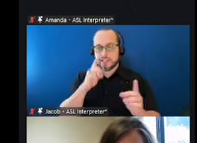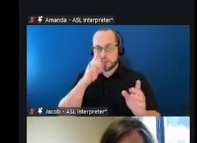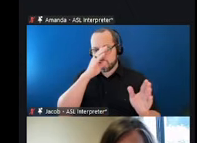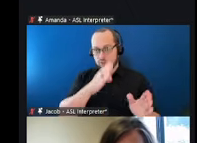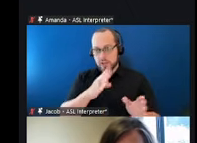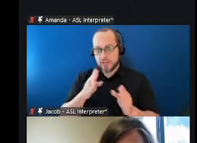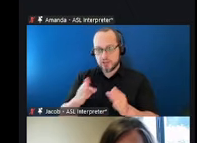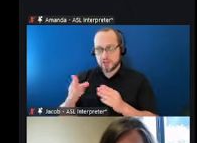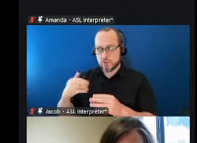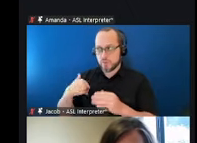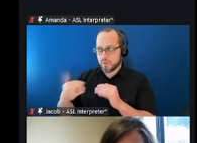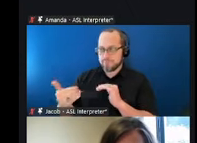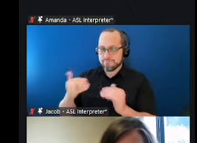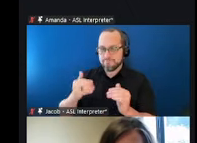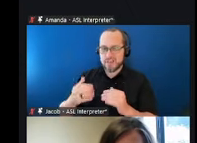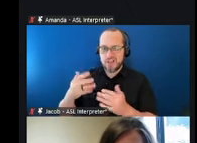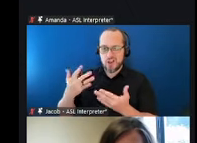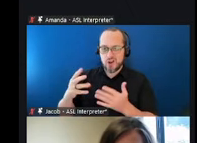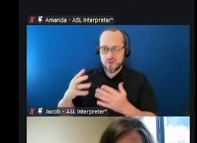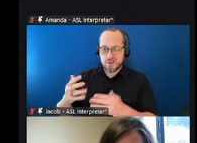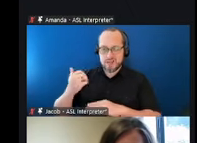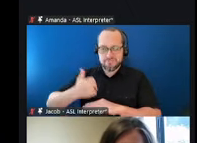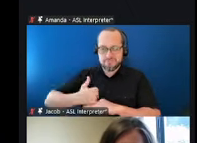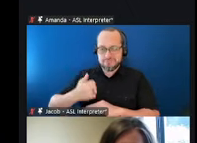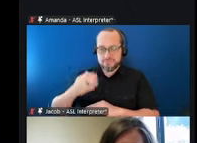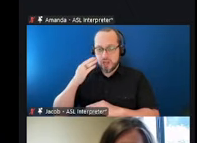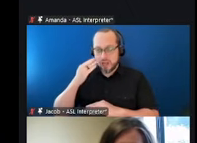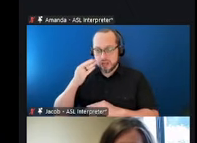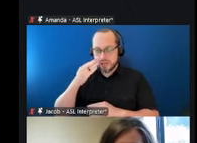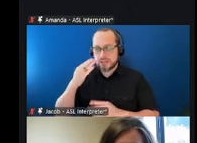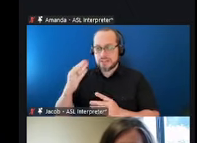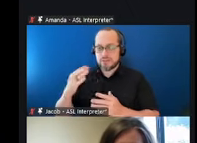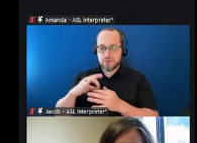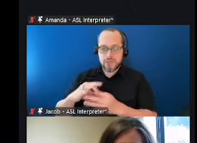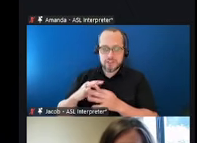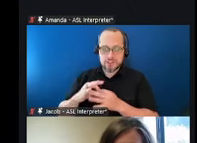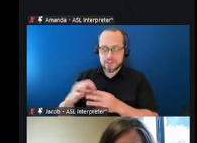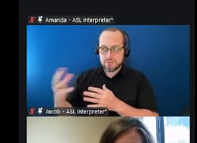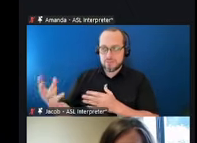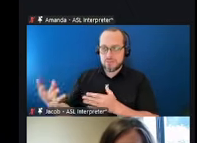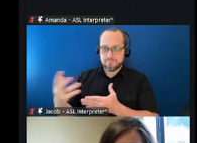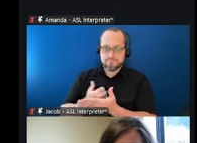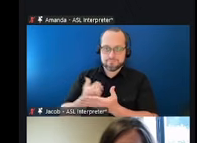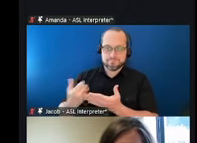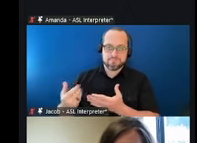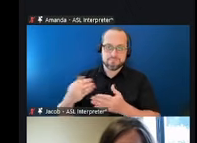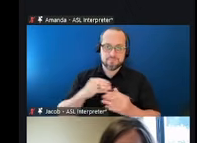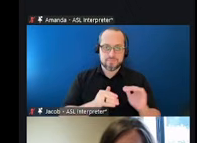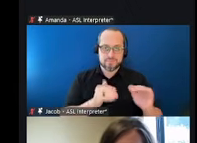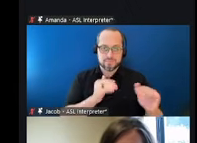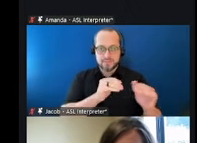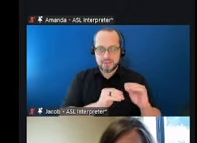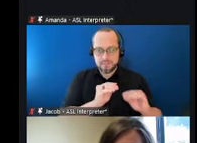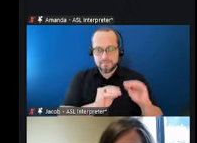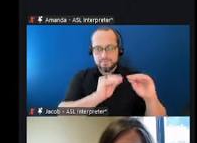relationships and knowledge in order to build things and using that method has allowed us to